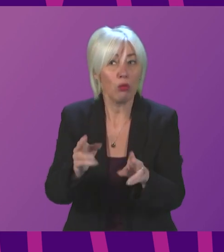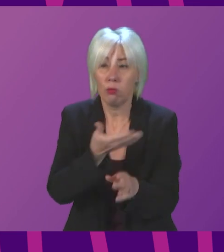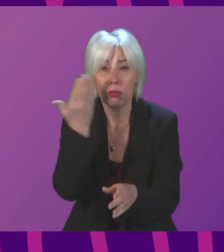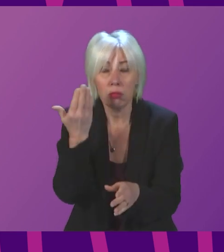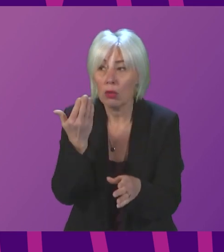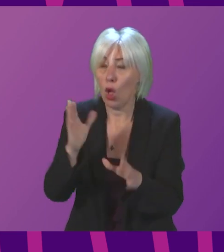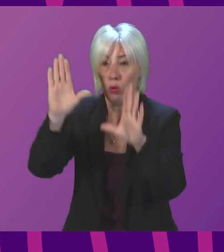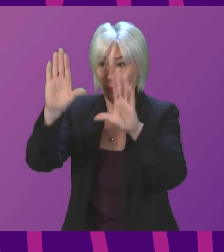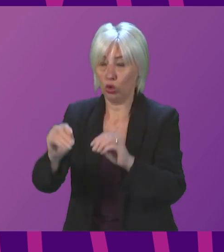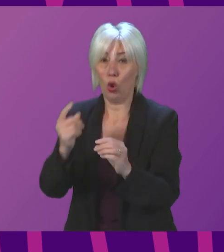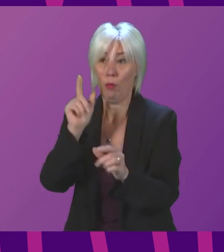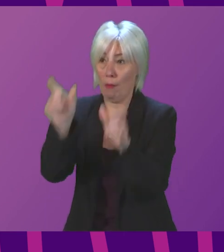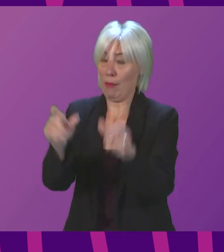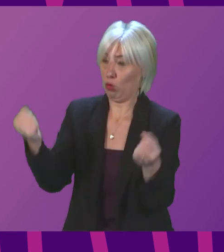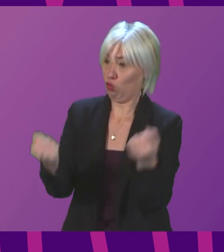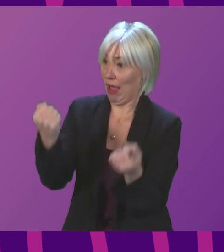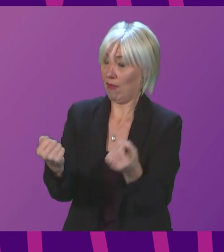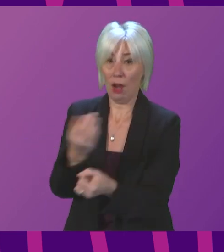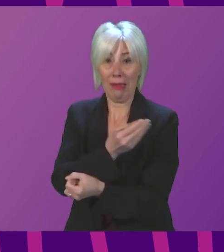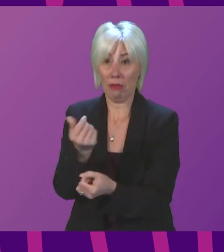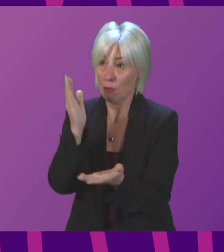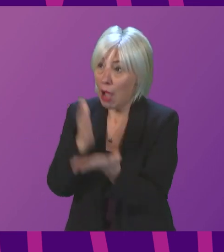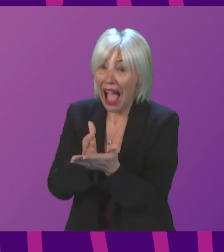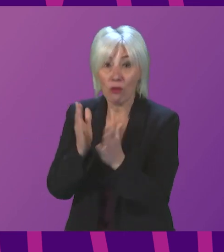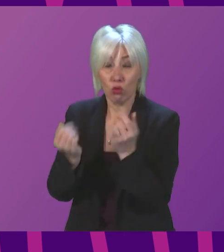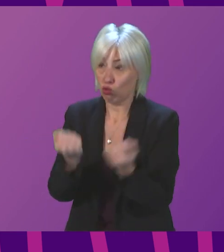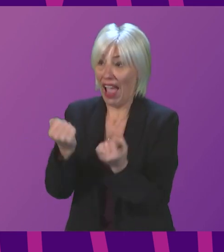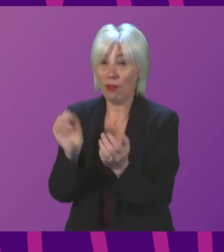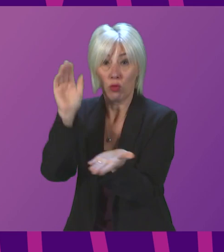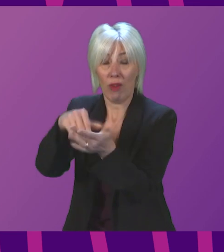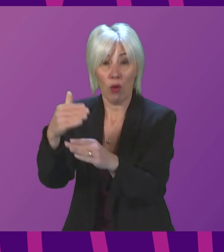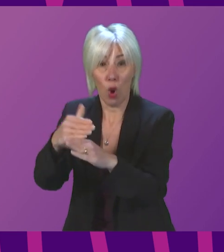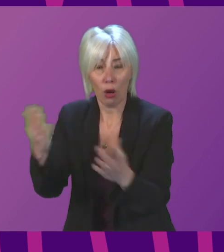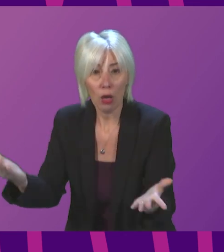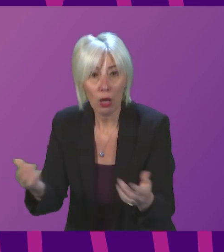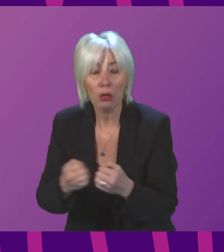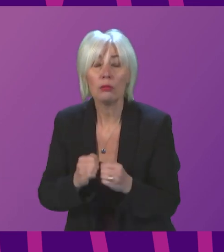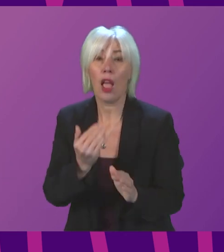even though those people cannot get to work without cars. They believe that economic growth